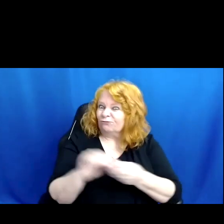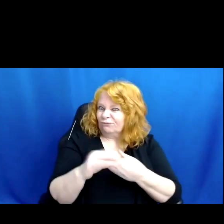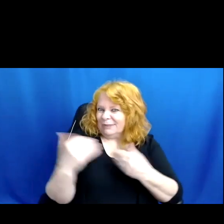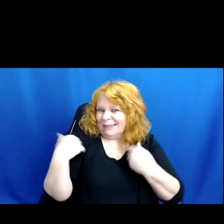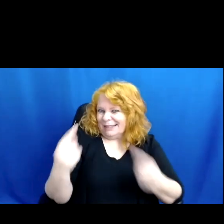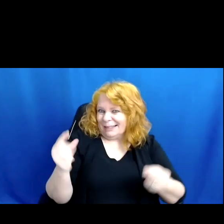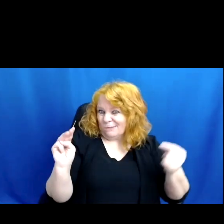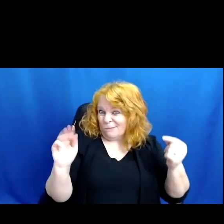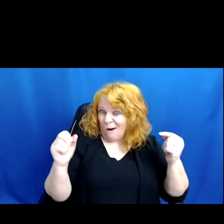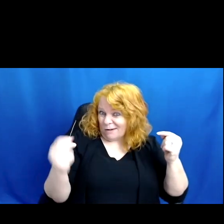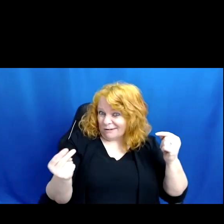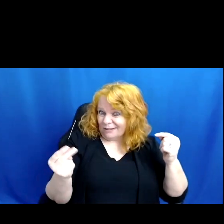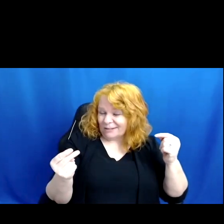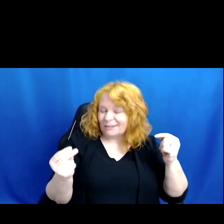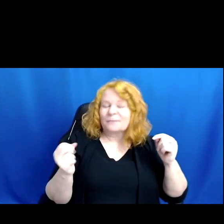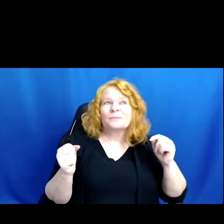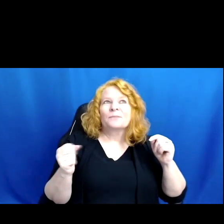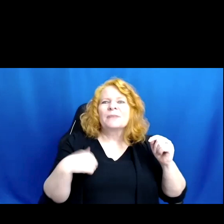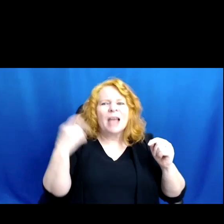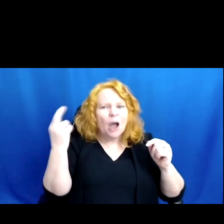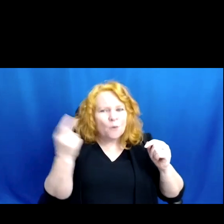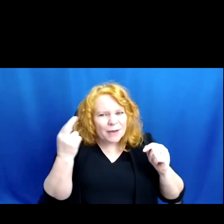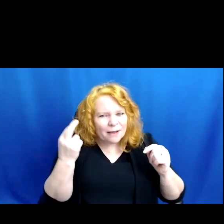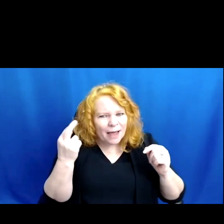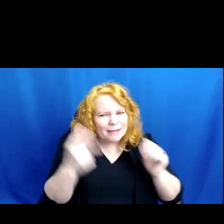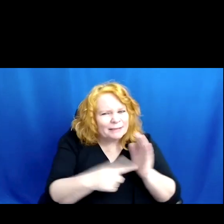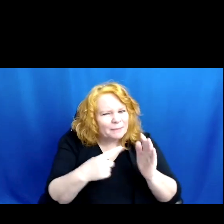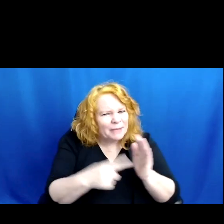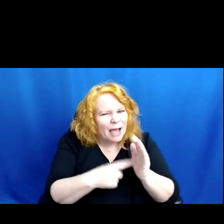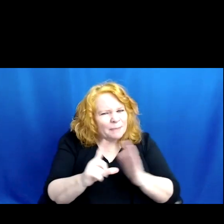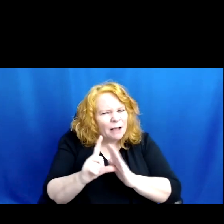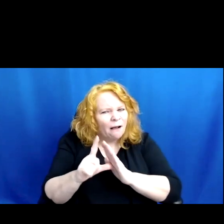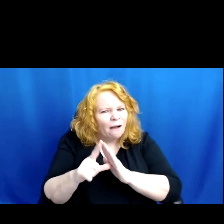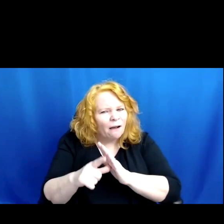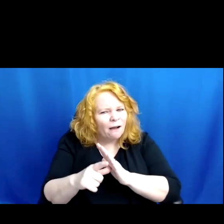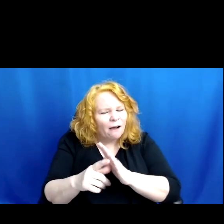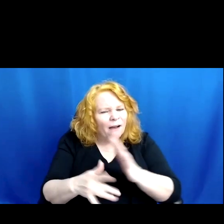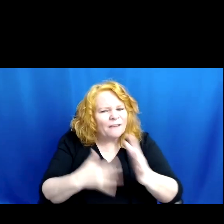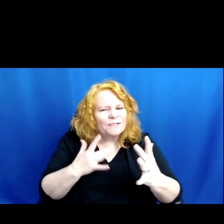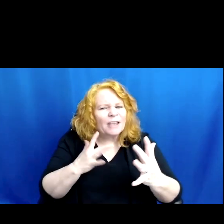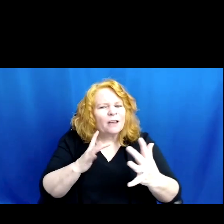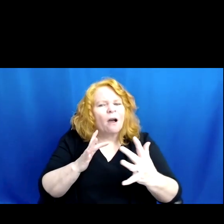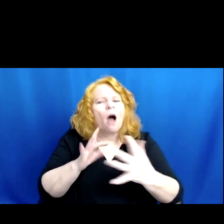it takes, sometimes it takes a while for us to engage with each other, and for me to connect with your little one.